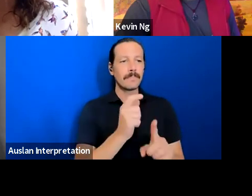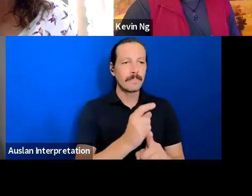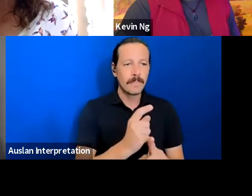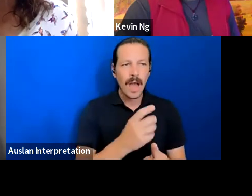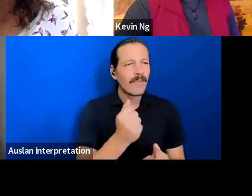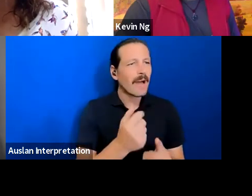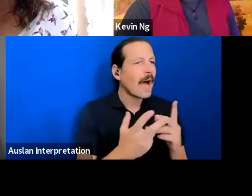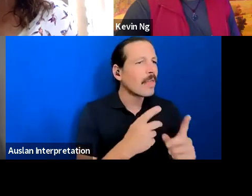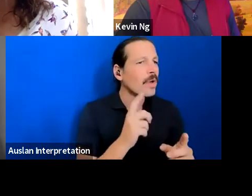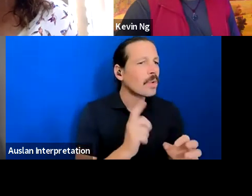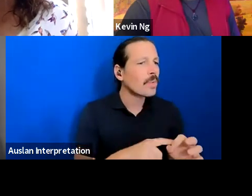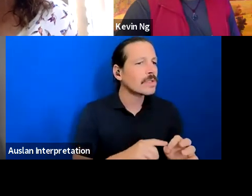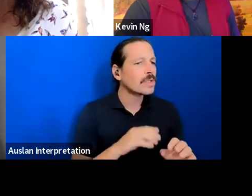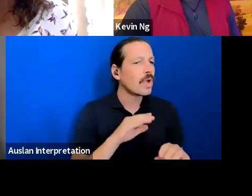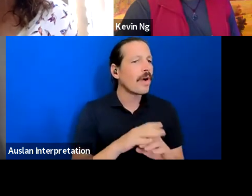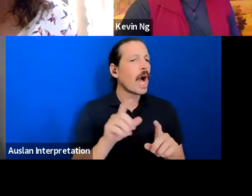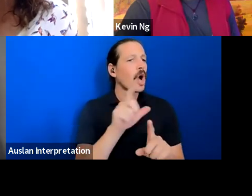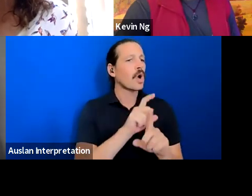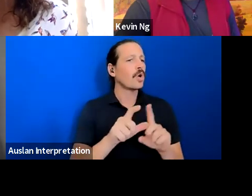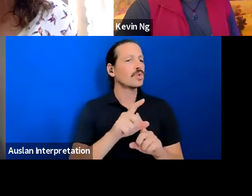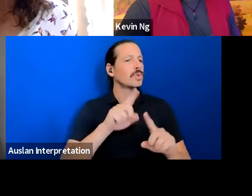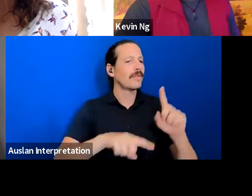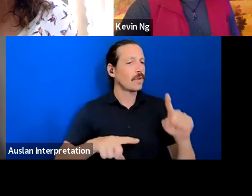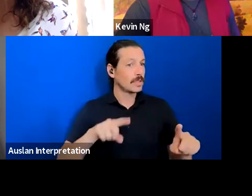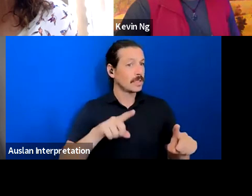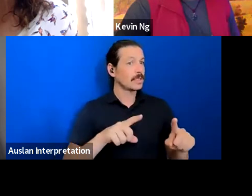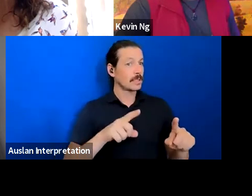working in the sector or could it be a reflection of your own personal cultural background?